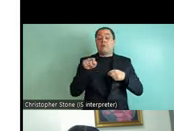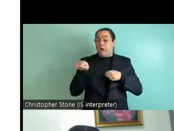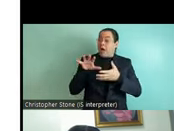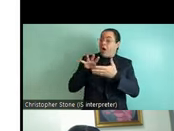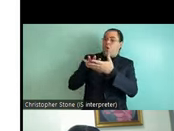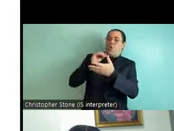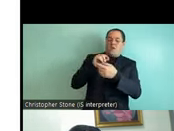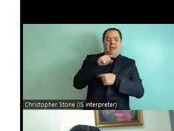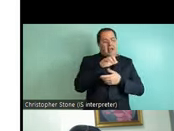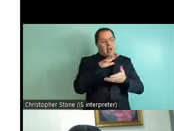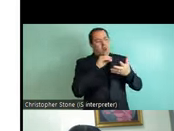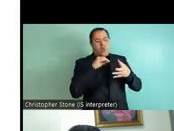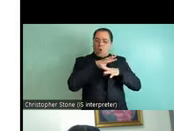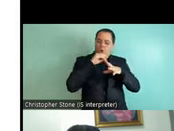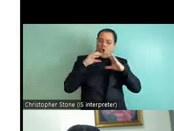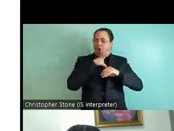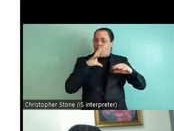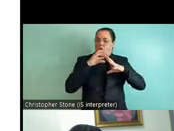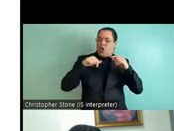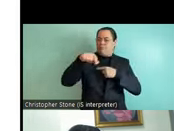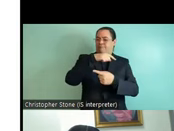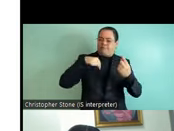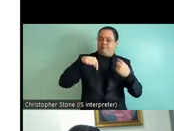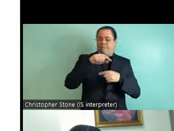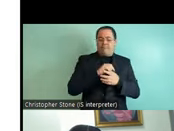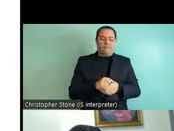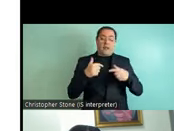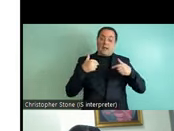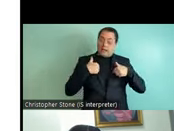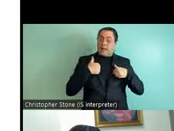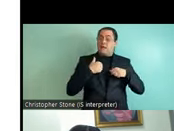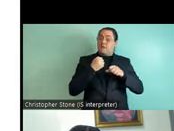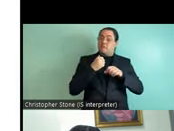around disability. 11:50:24 We're based in Nigeria, and in Nigeria